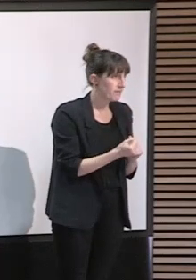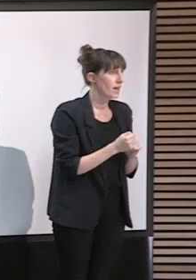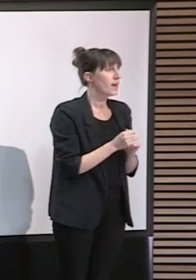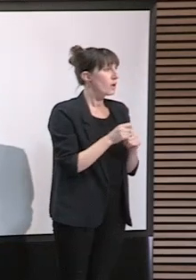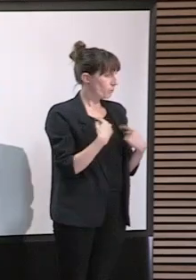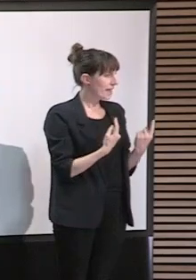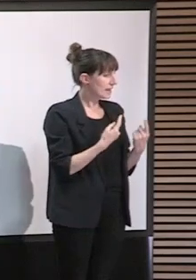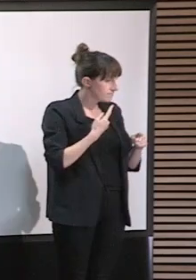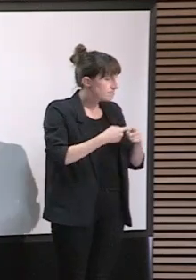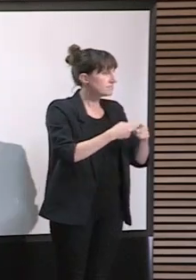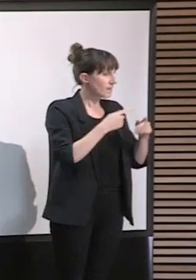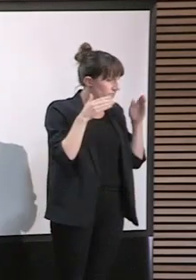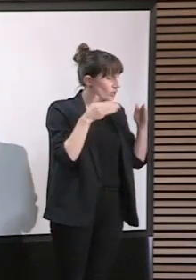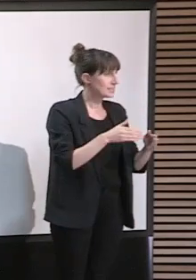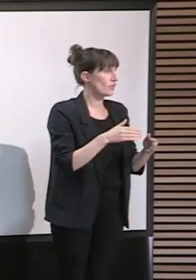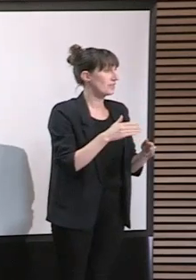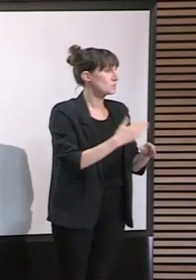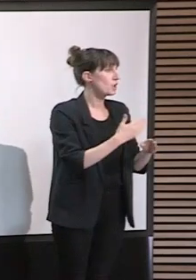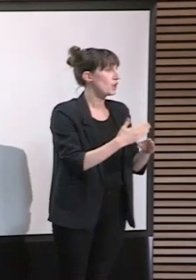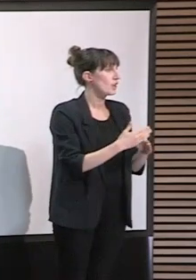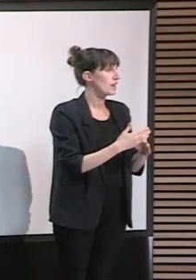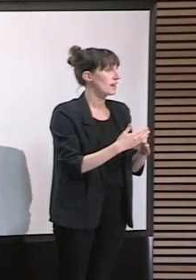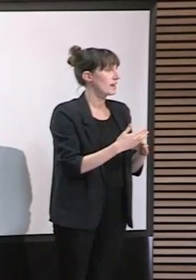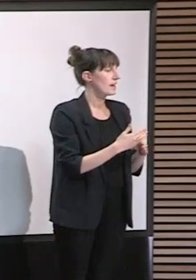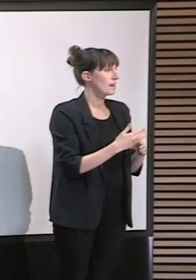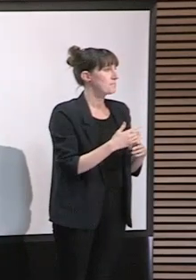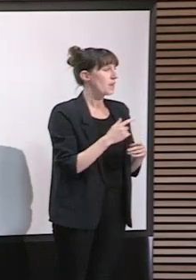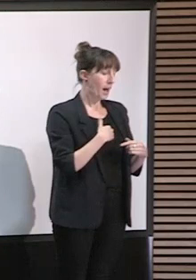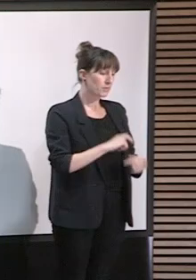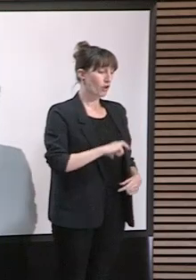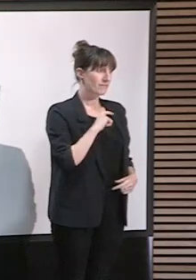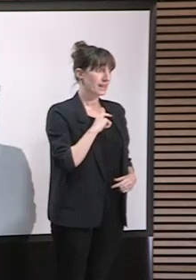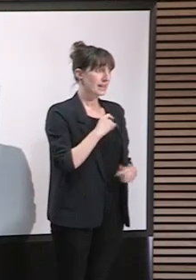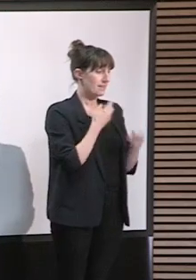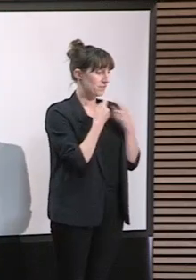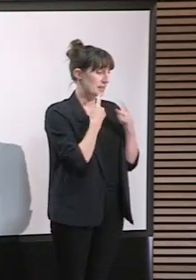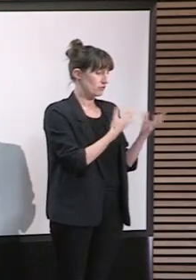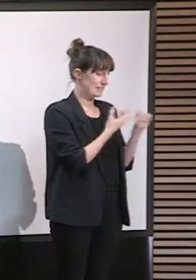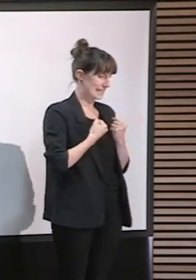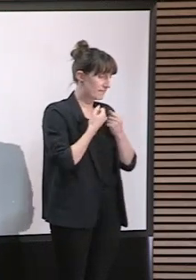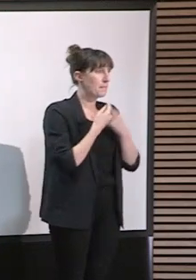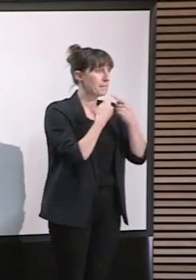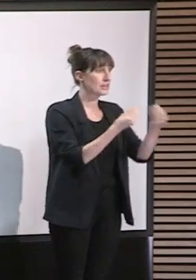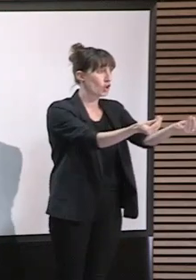Obviously we're doing that at speed and are getting a better picture because that's where everybody is focused. I'm